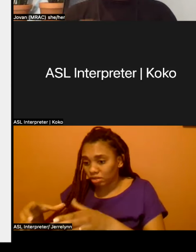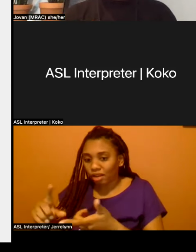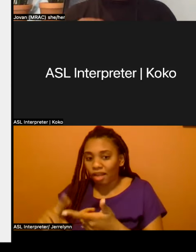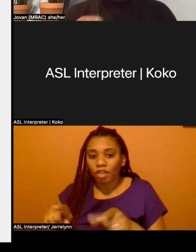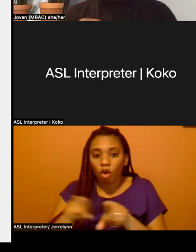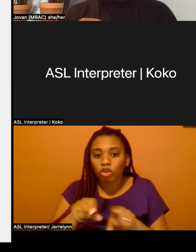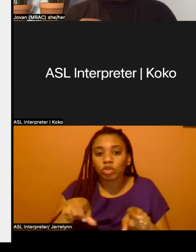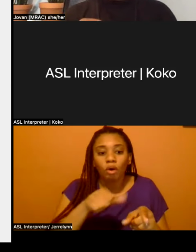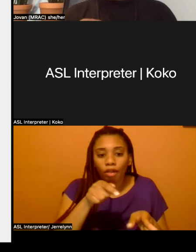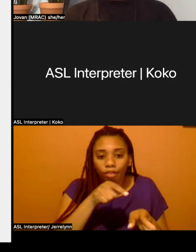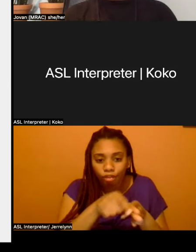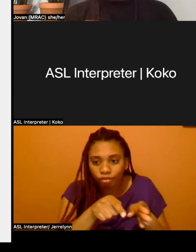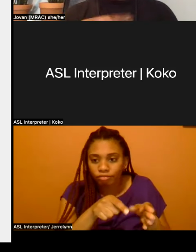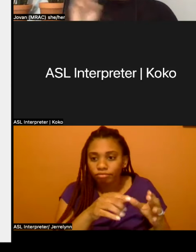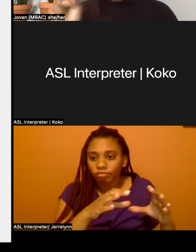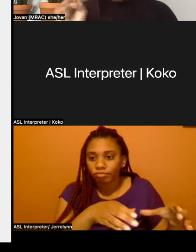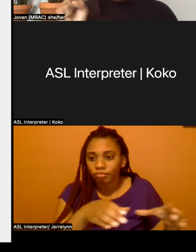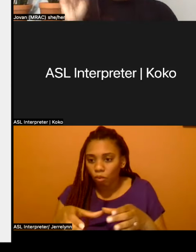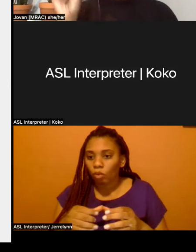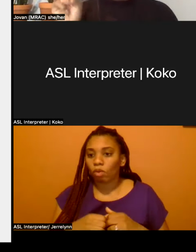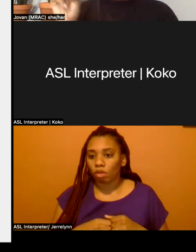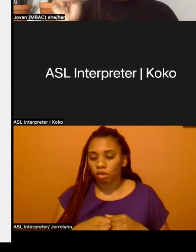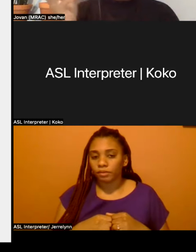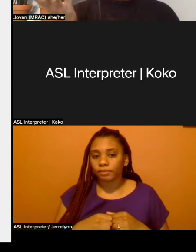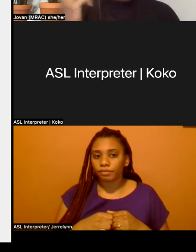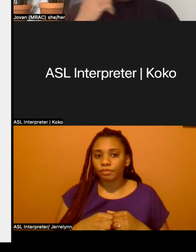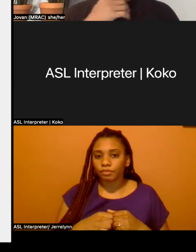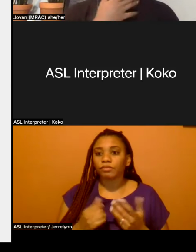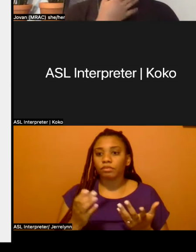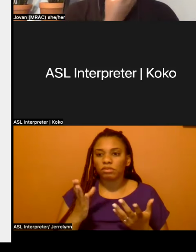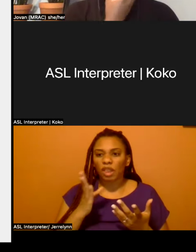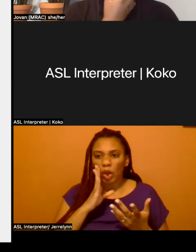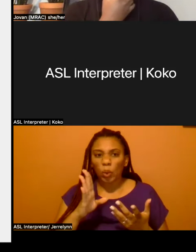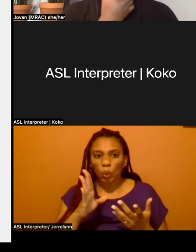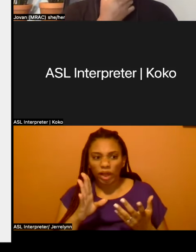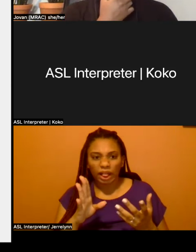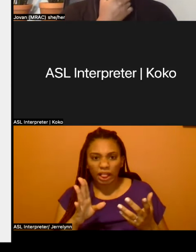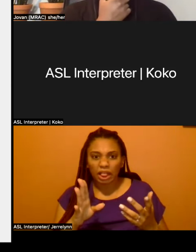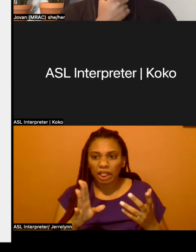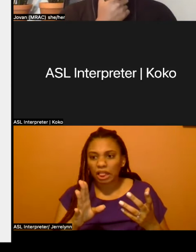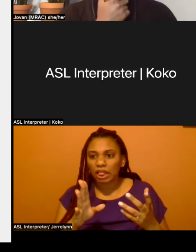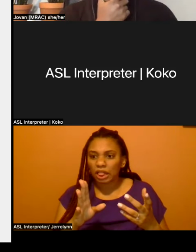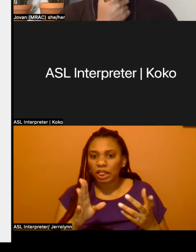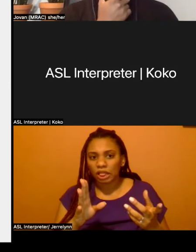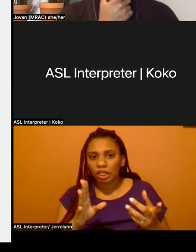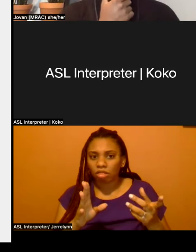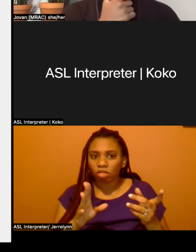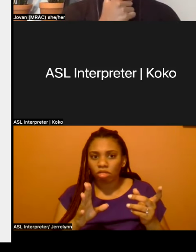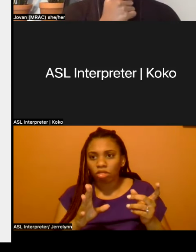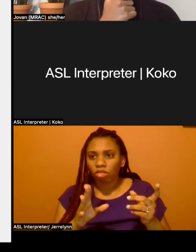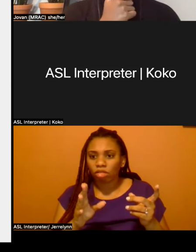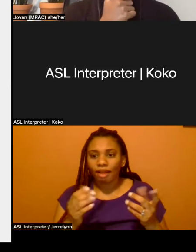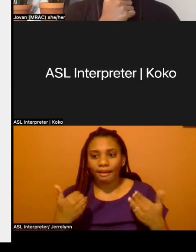into the general artist pool. So you will be considered, if that's what you mean. You will have an opportunity